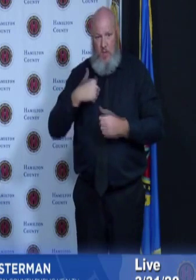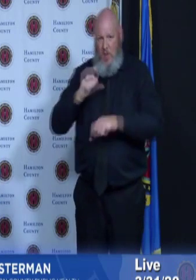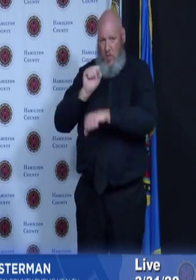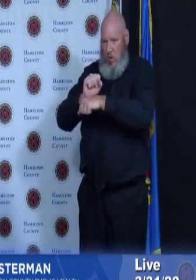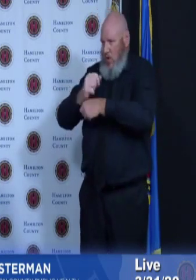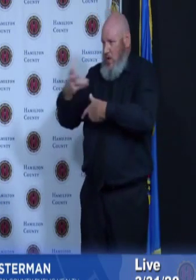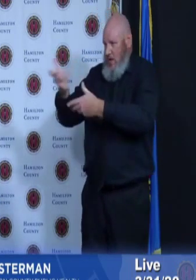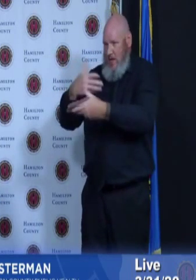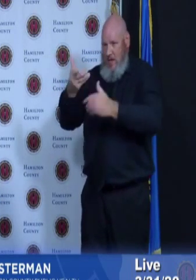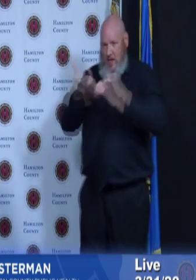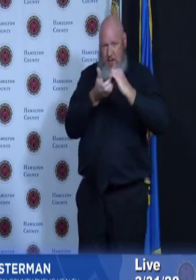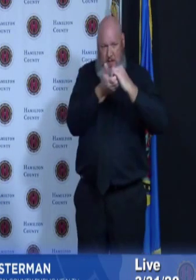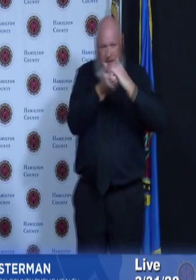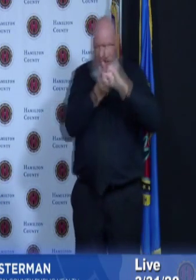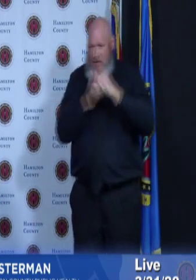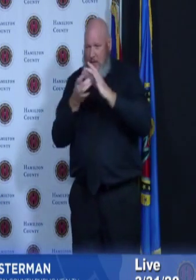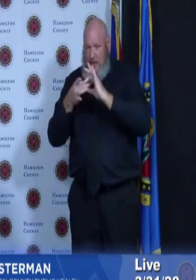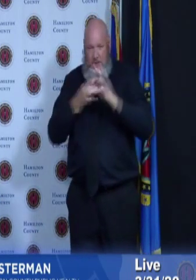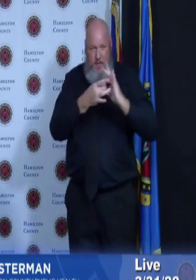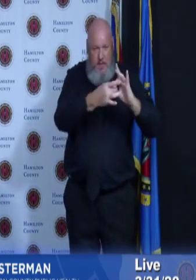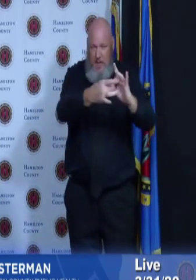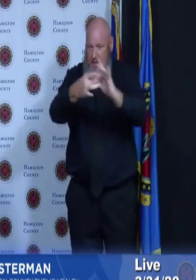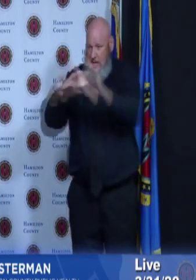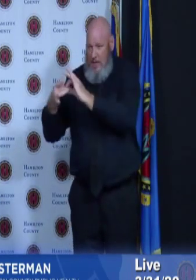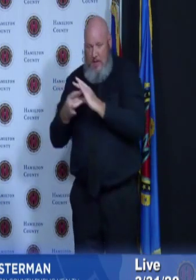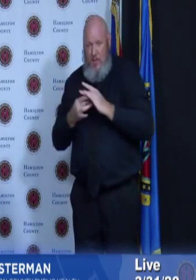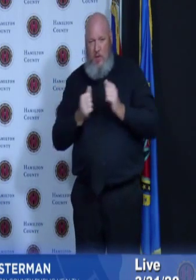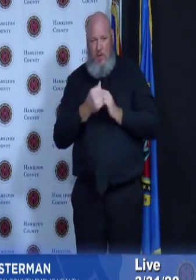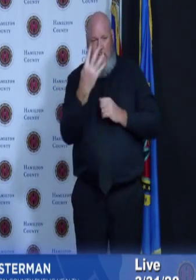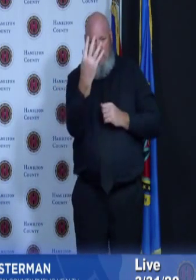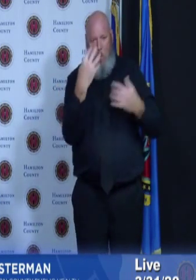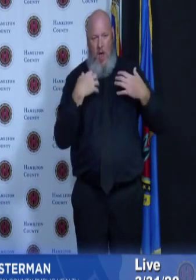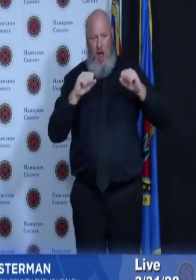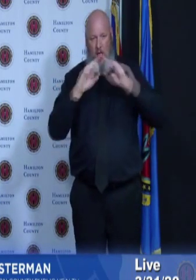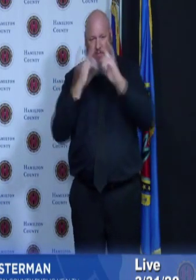the businesses where we know there's a significant number of people and we'll